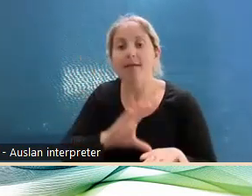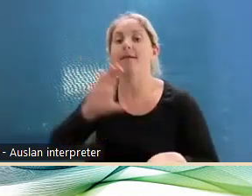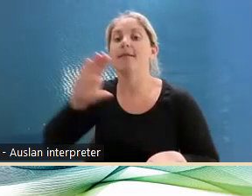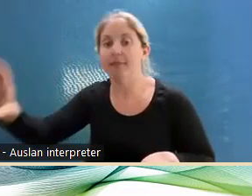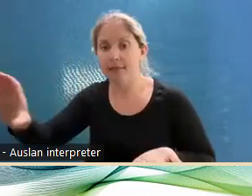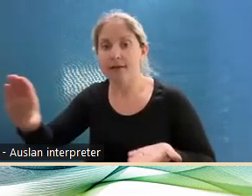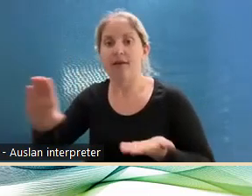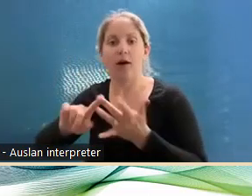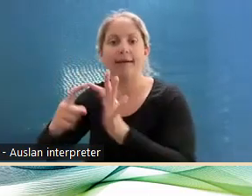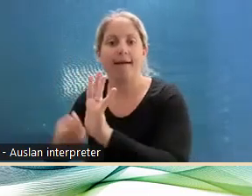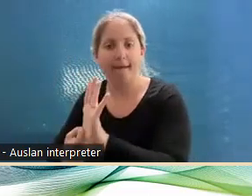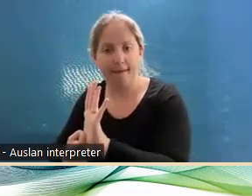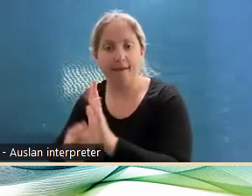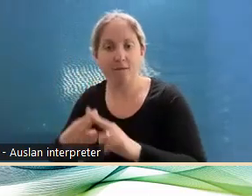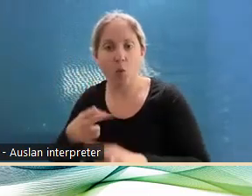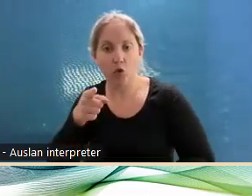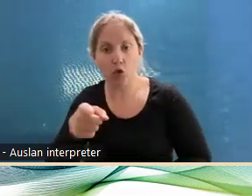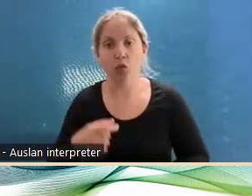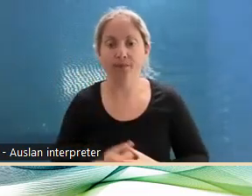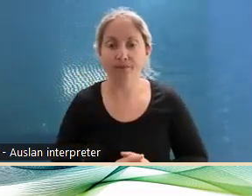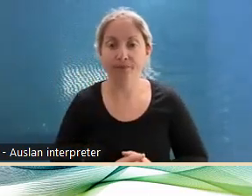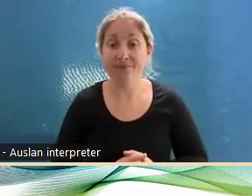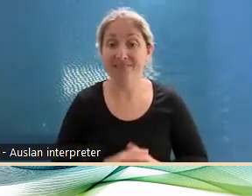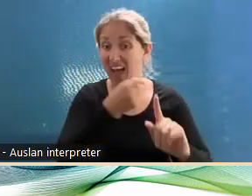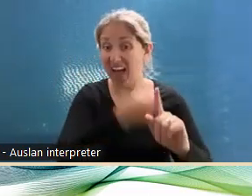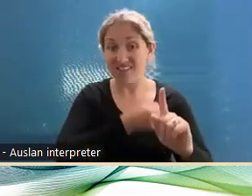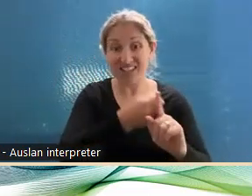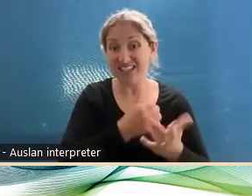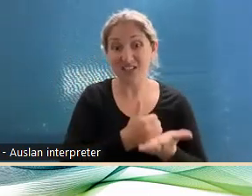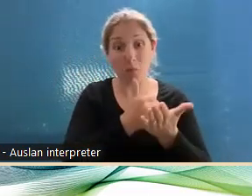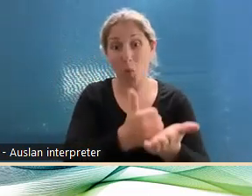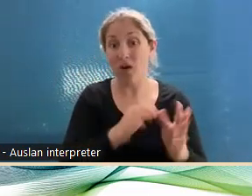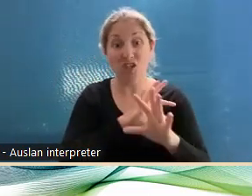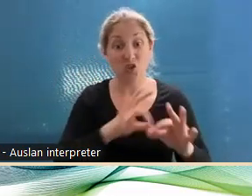Basically, the advocacy support is not just through the initial stage, but the entire